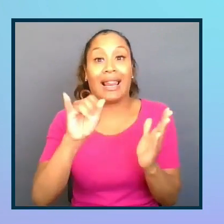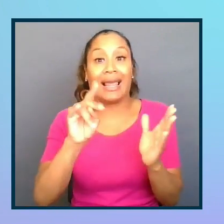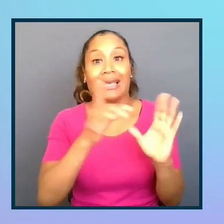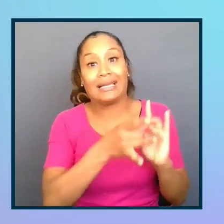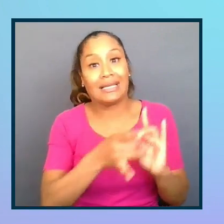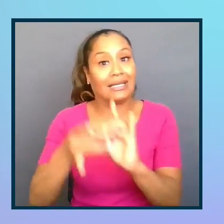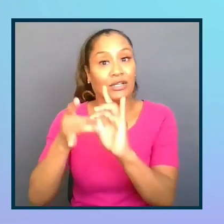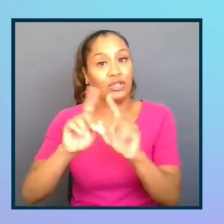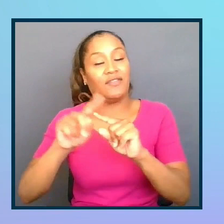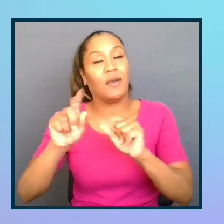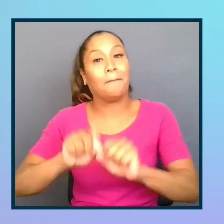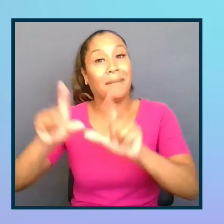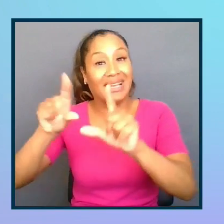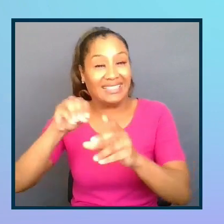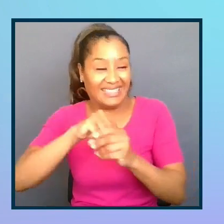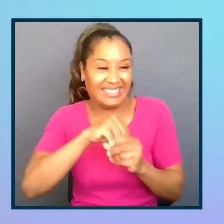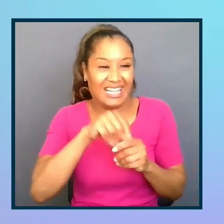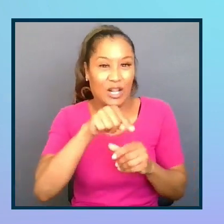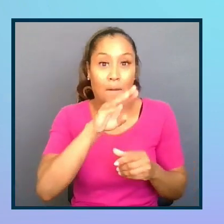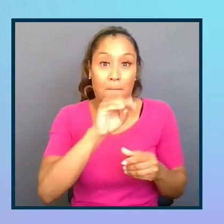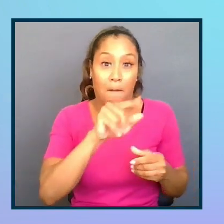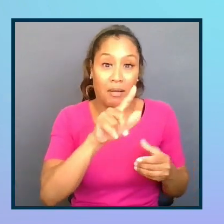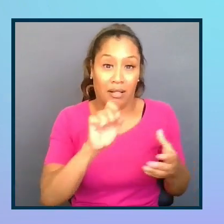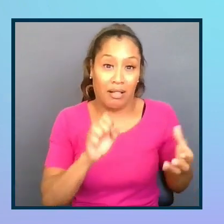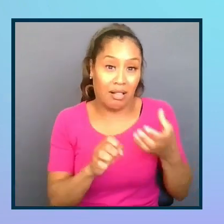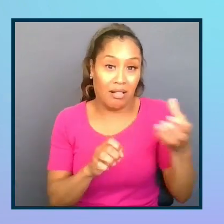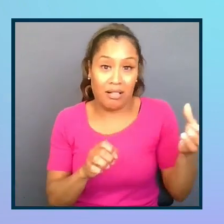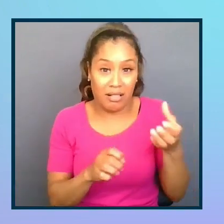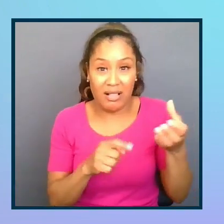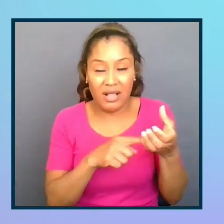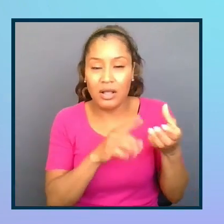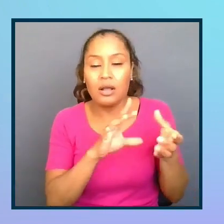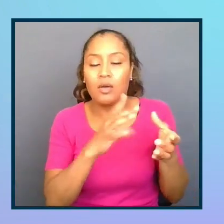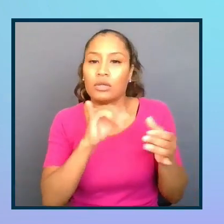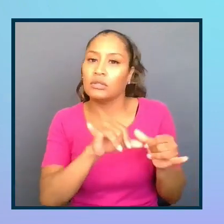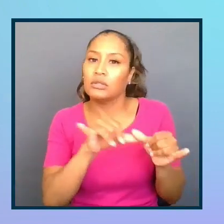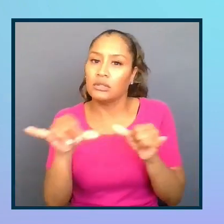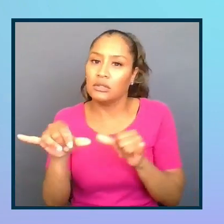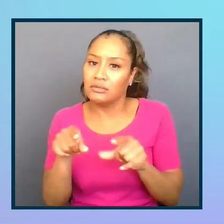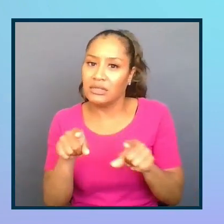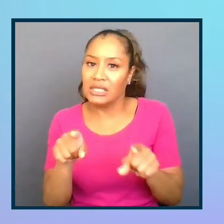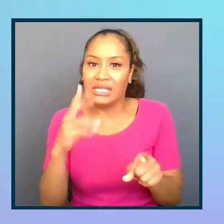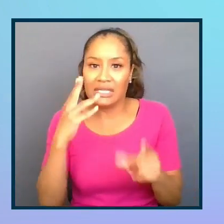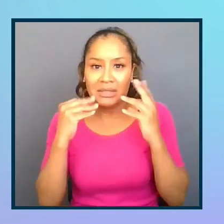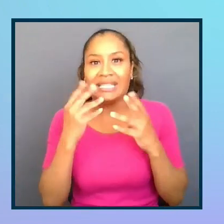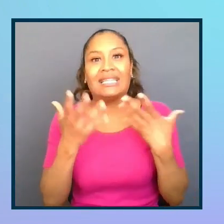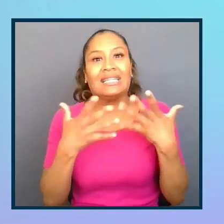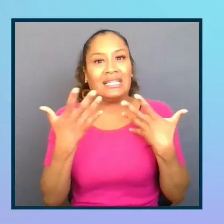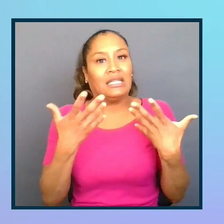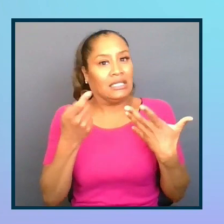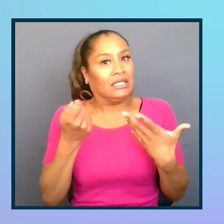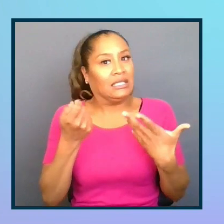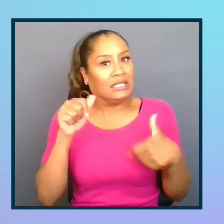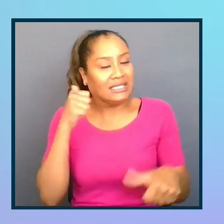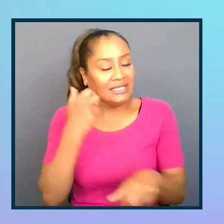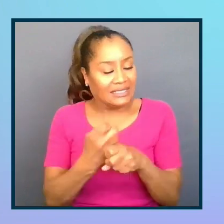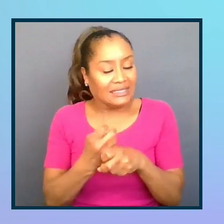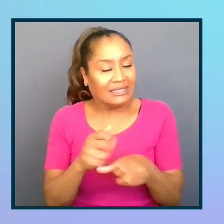So having that cross consistency can also be a little bit of a challenge design wise,